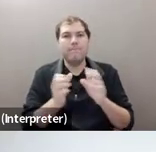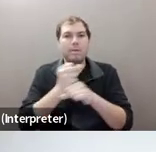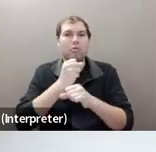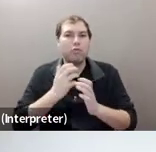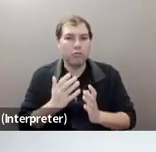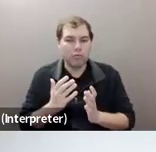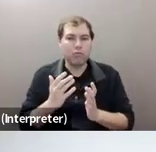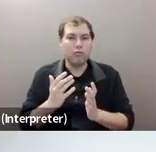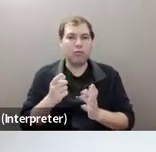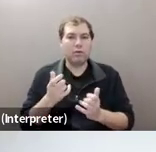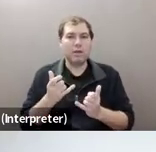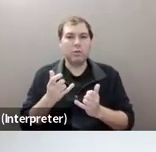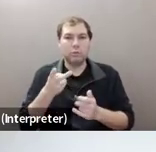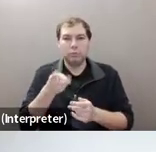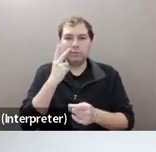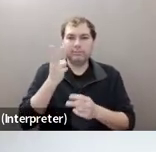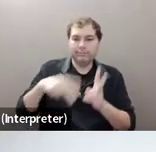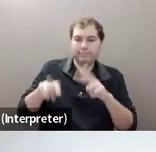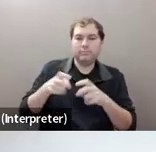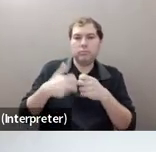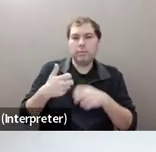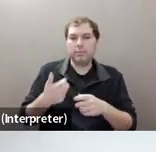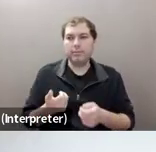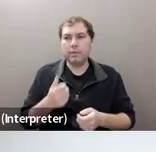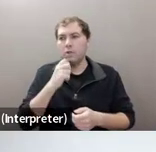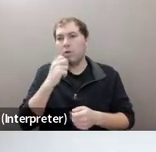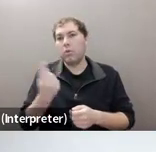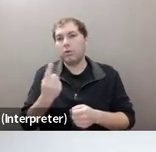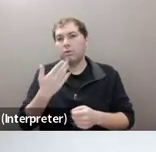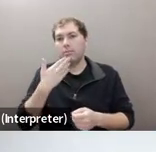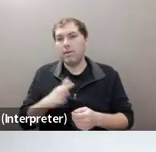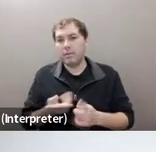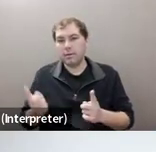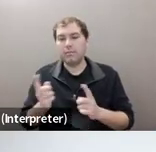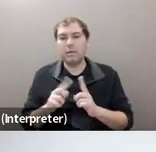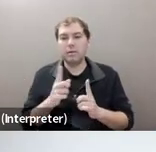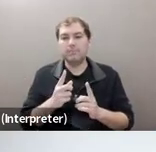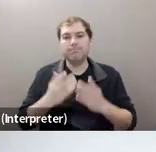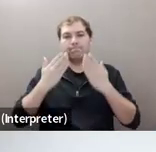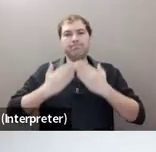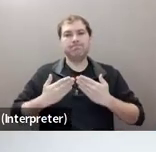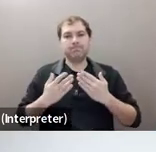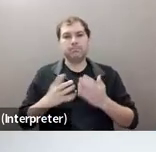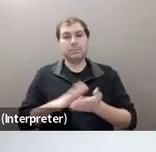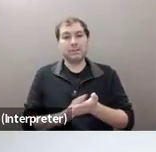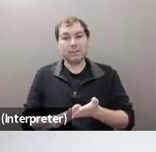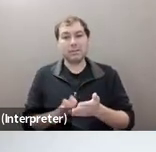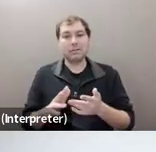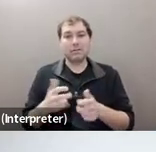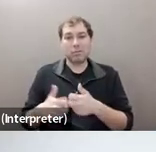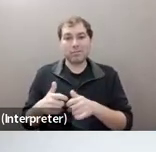Tyler Wilcox: you're now seen as a problem, and maybe that's not always such a bad thing. But if you can maintain your composure and be polite, and a problem at the same time.